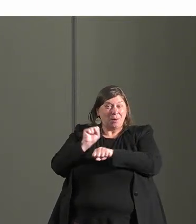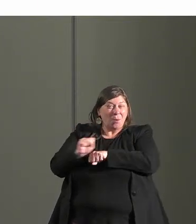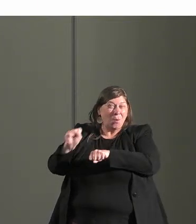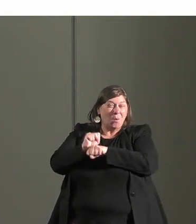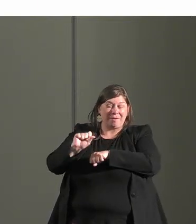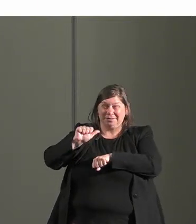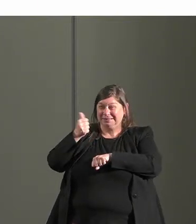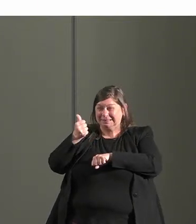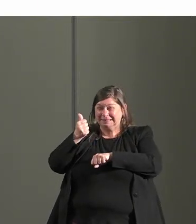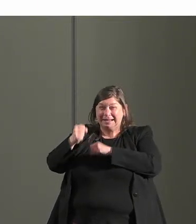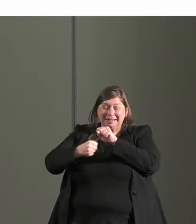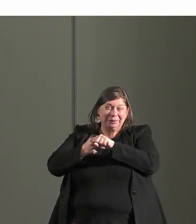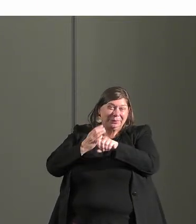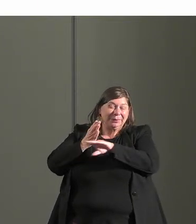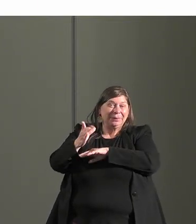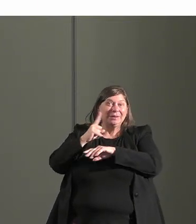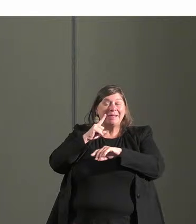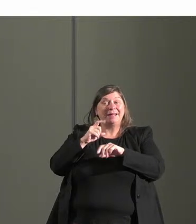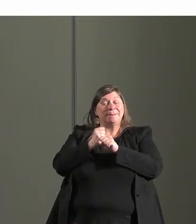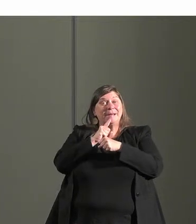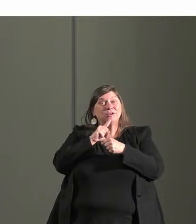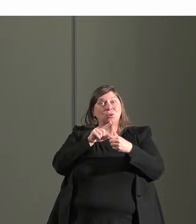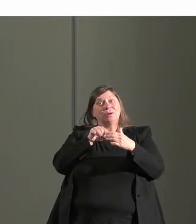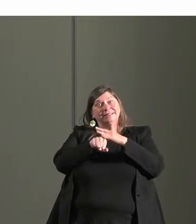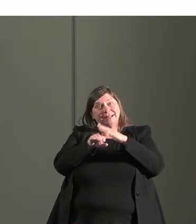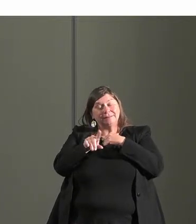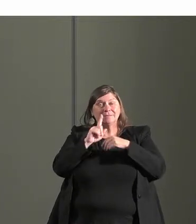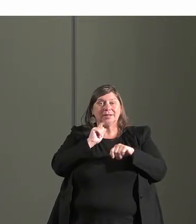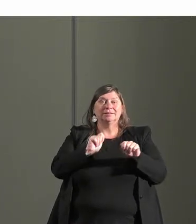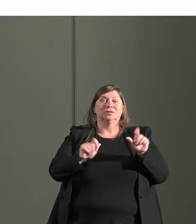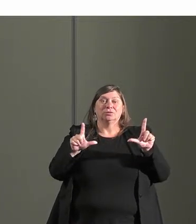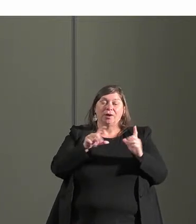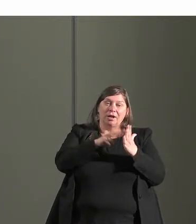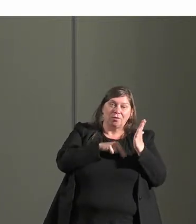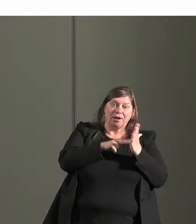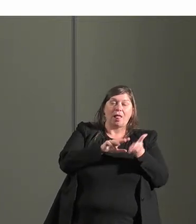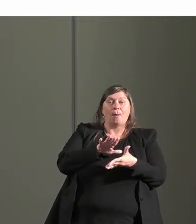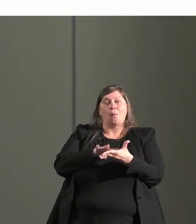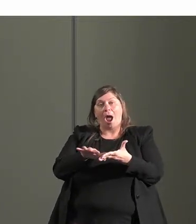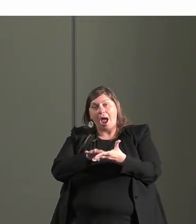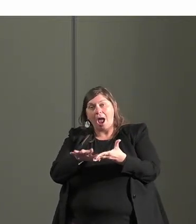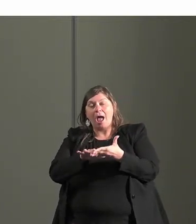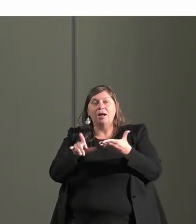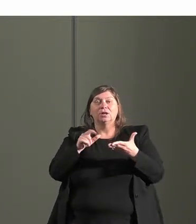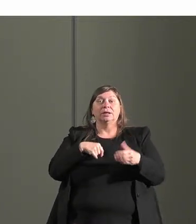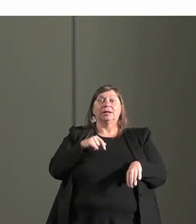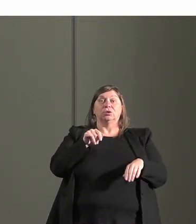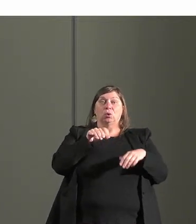plus years of work to make sure that collaboration software is